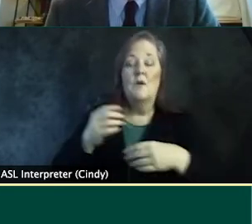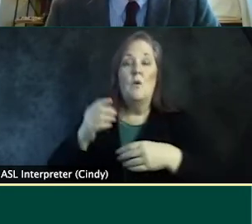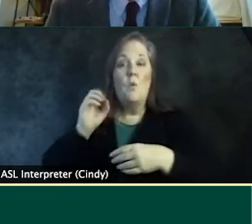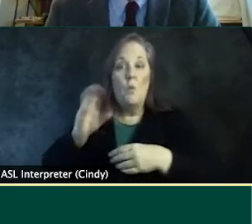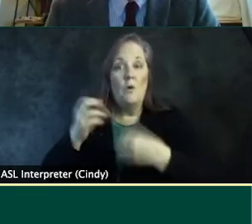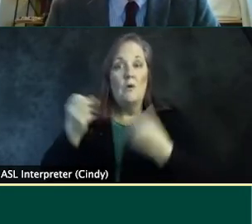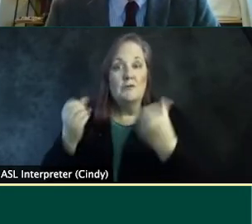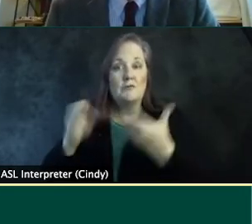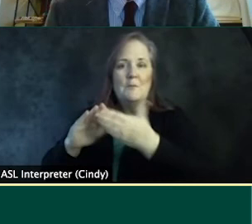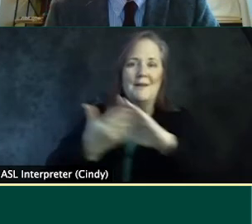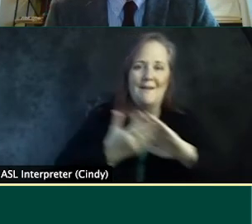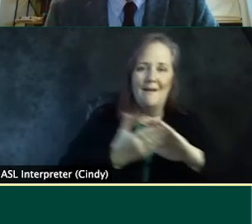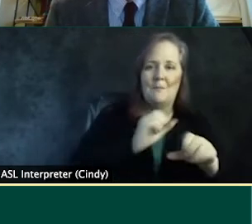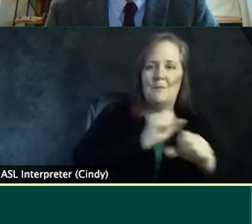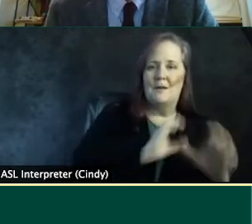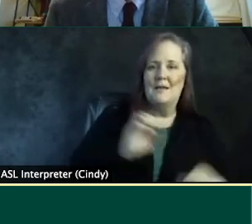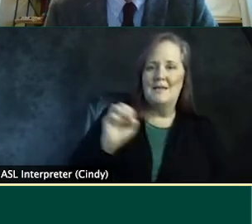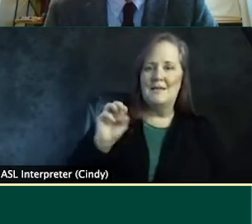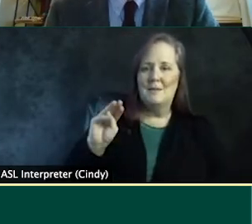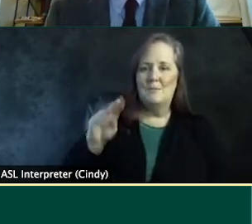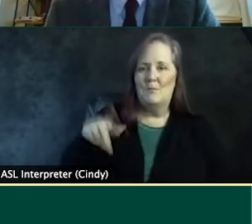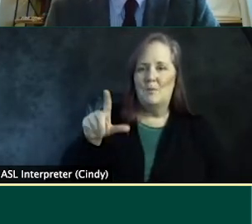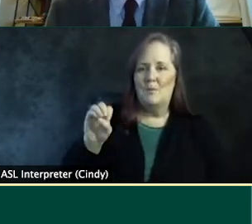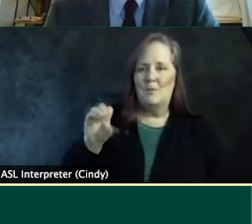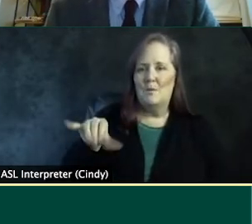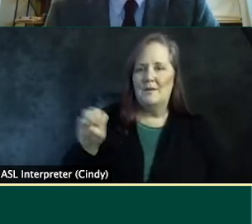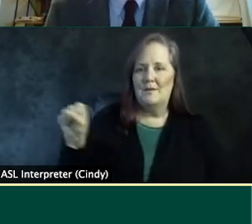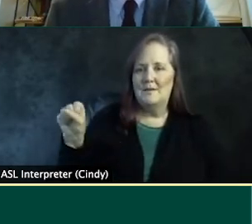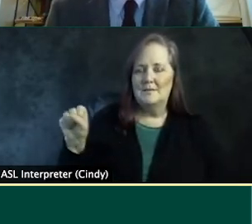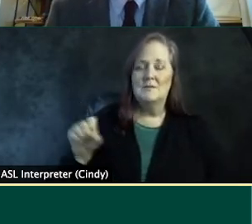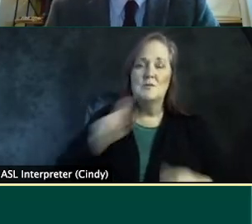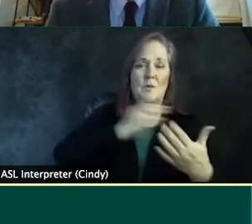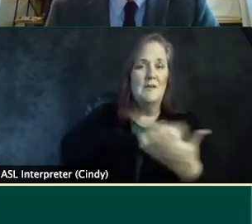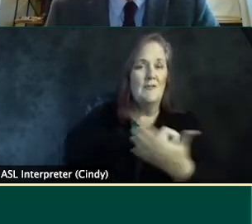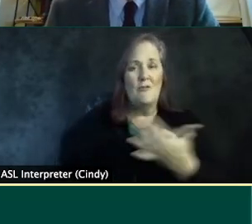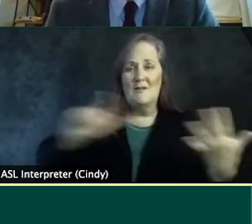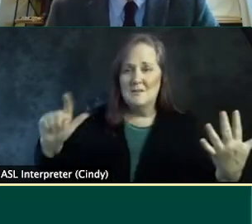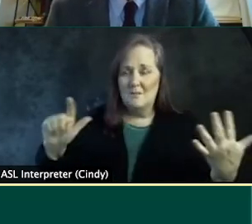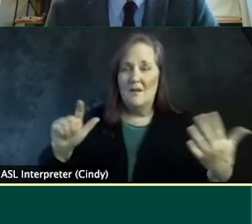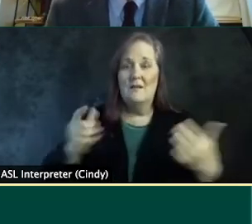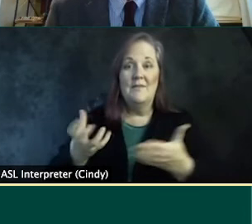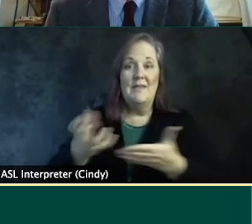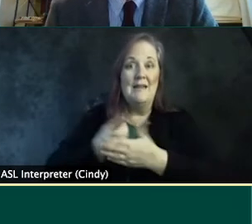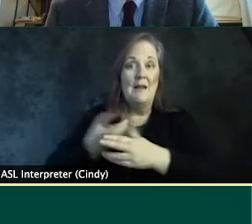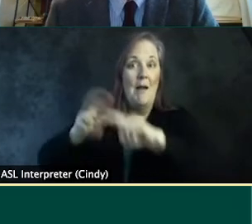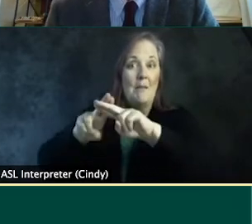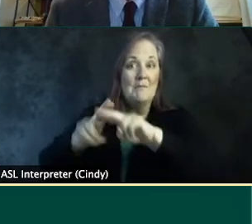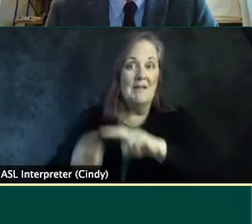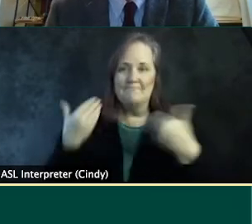Some local municipalities have set certain requirements on rideshare and delivery companies.